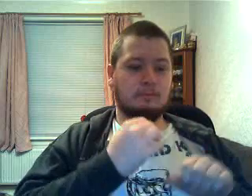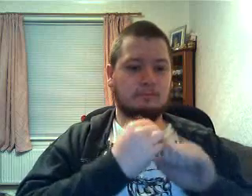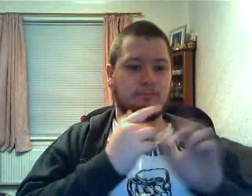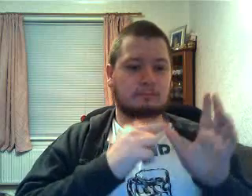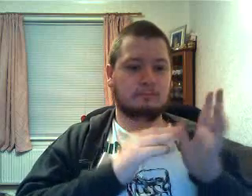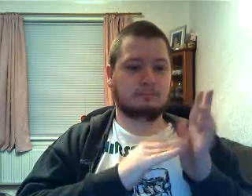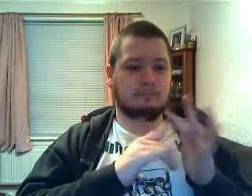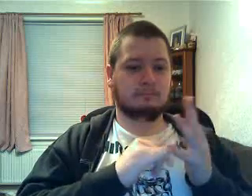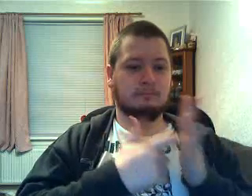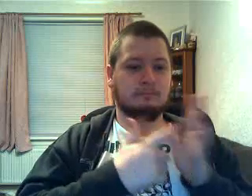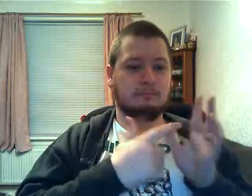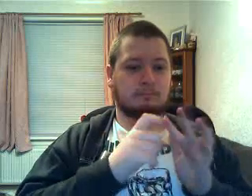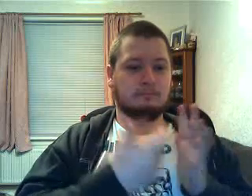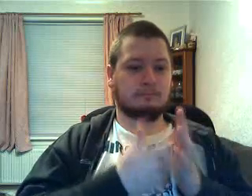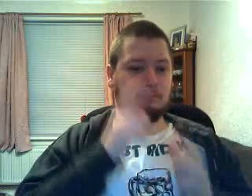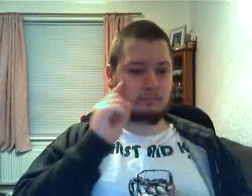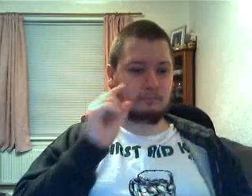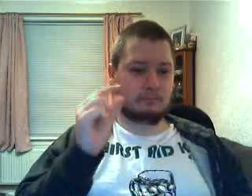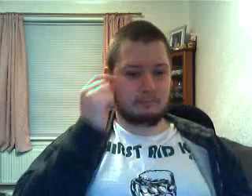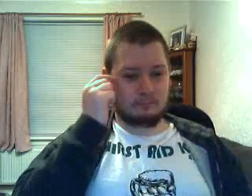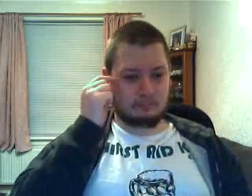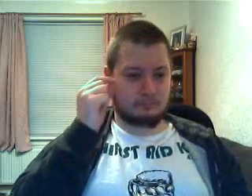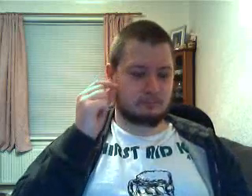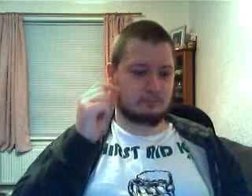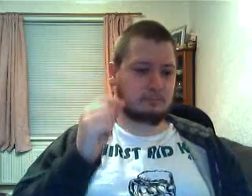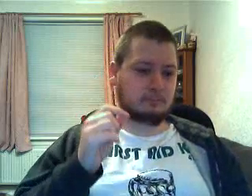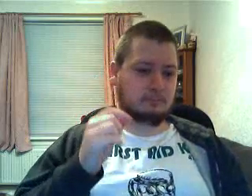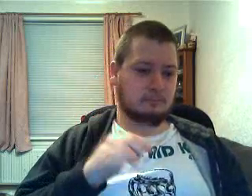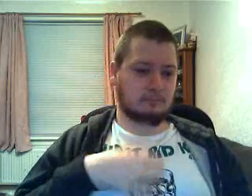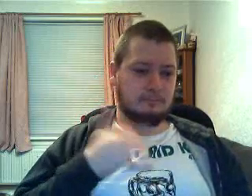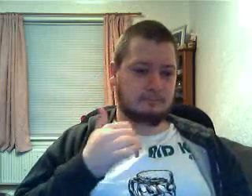on Gamesradar(GRc) for while.